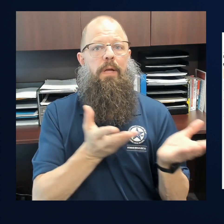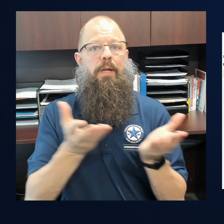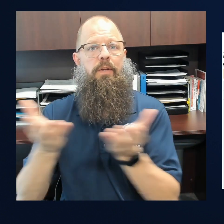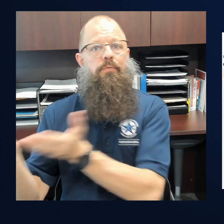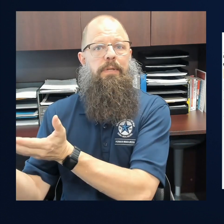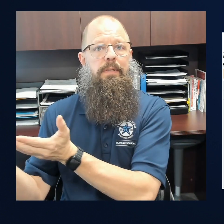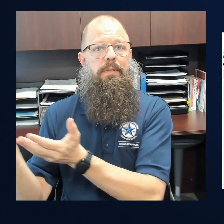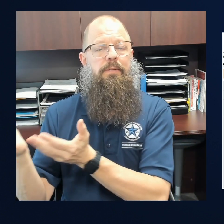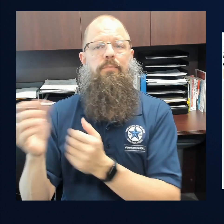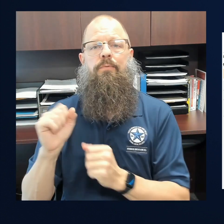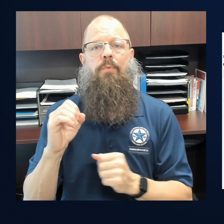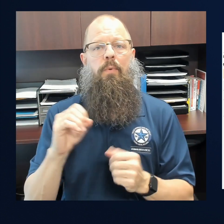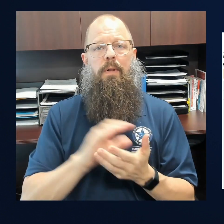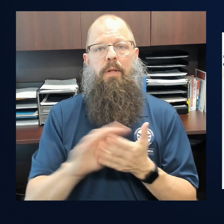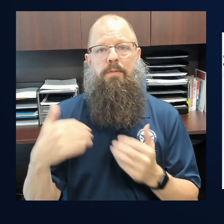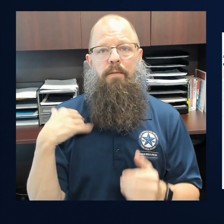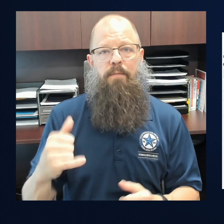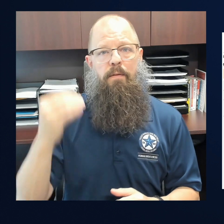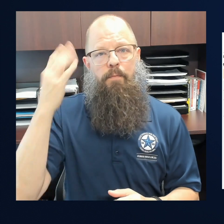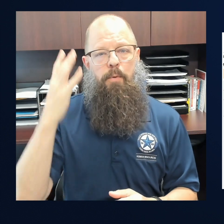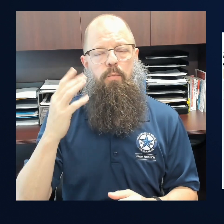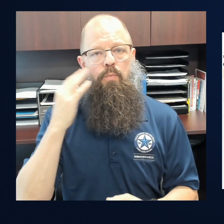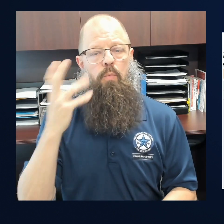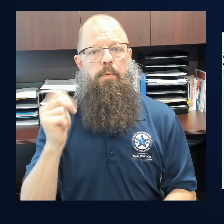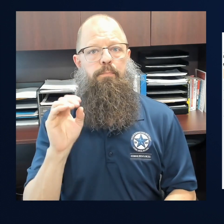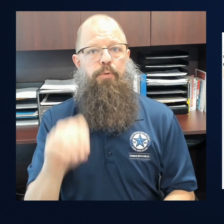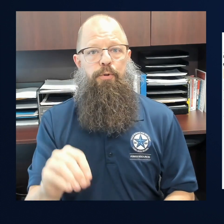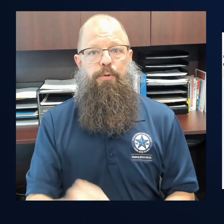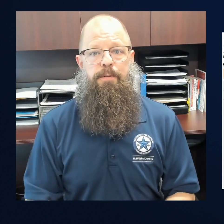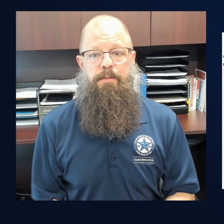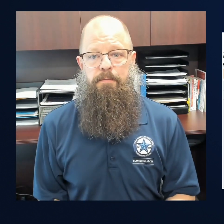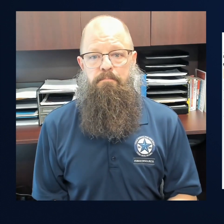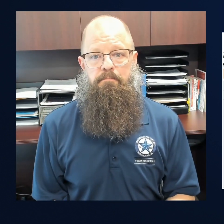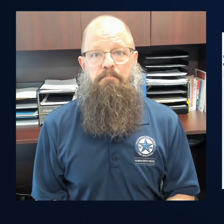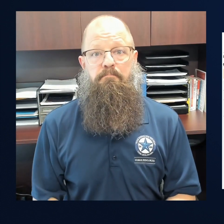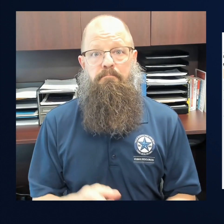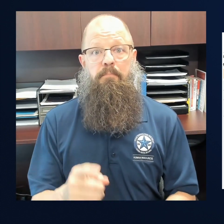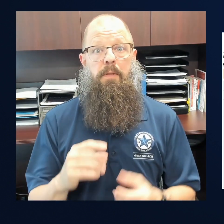that information will carry over throughout the evaluation process, so it's nice to have that